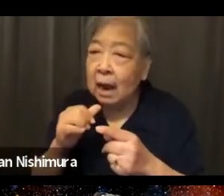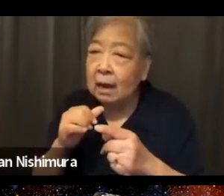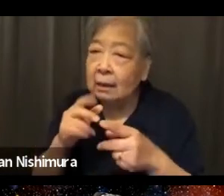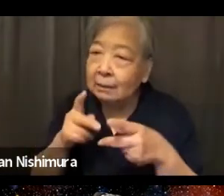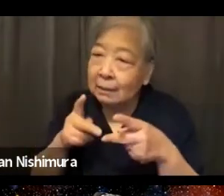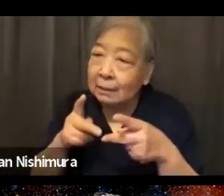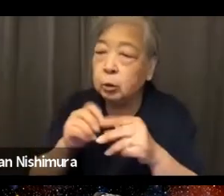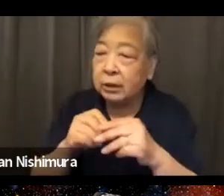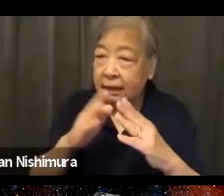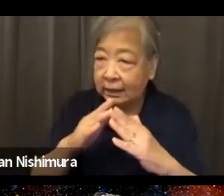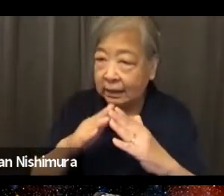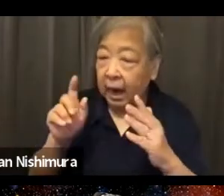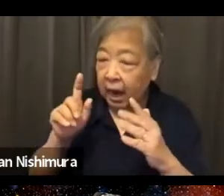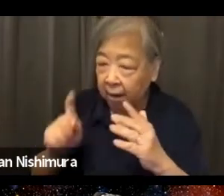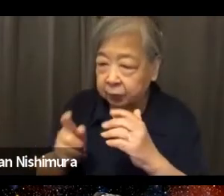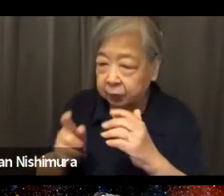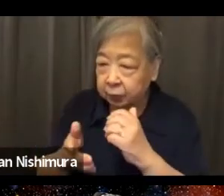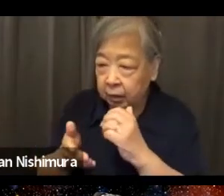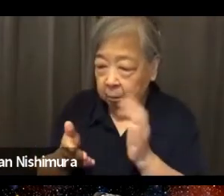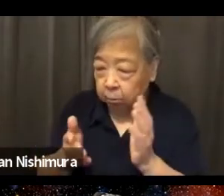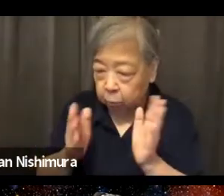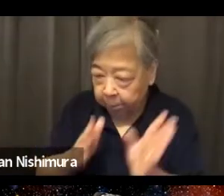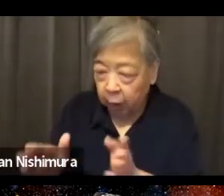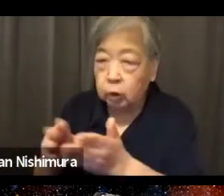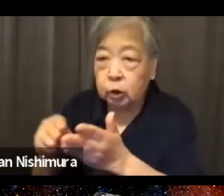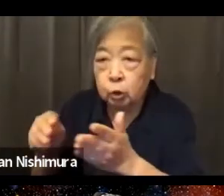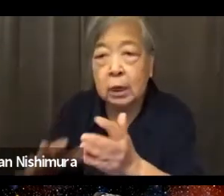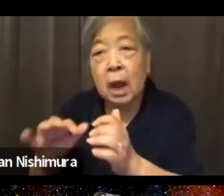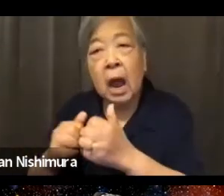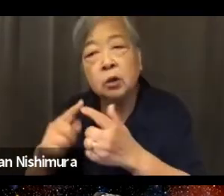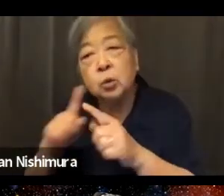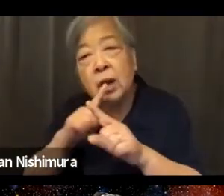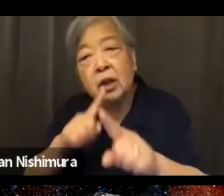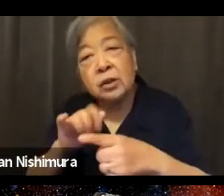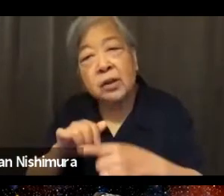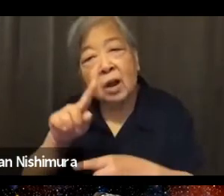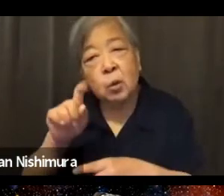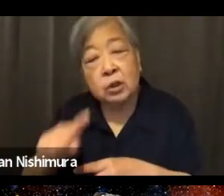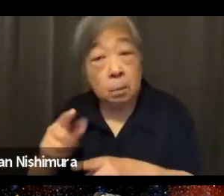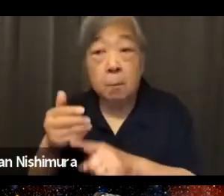So having that conversation ahead of time before they even get on the plane to enter this country.